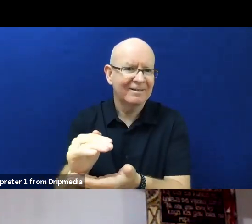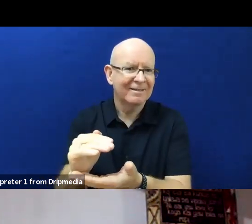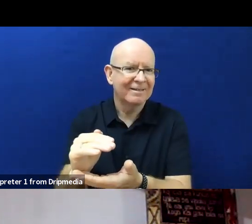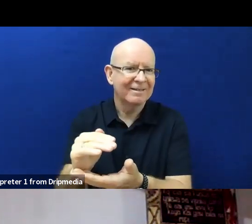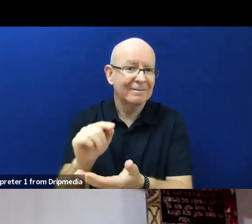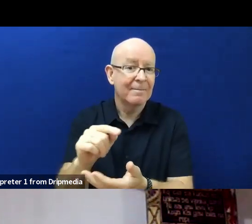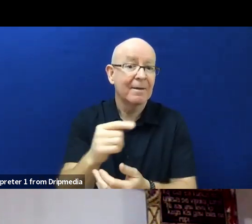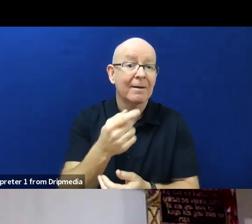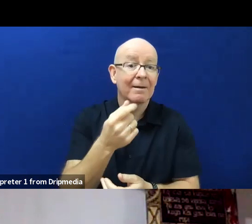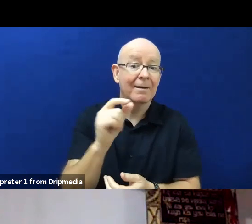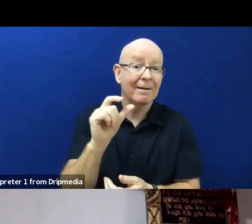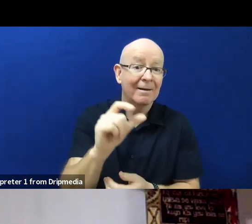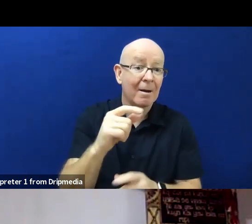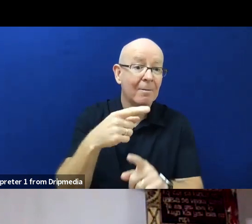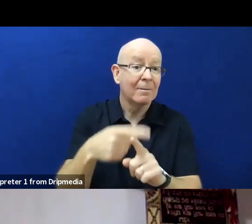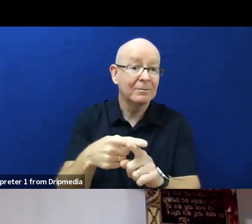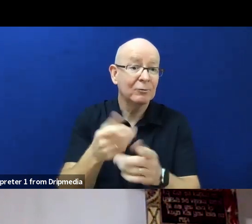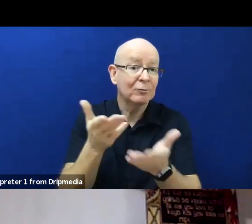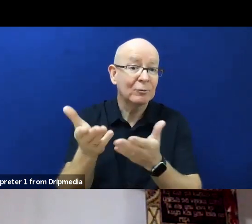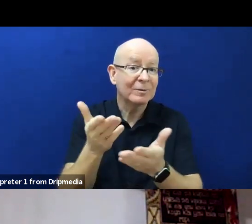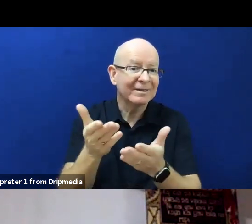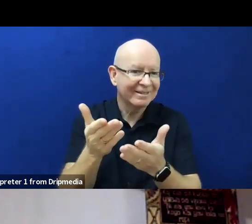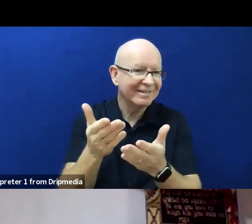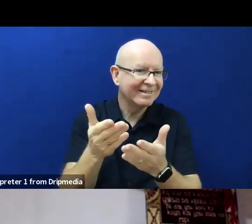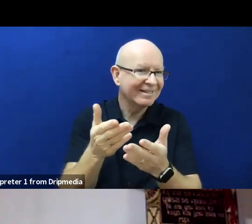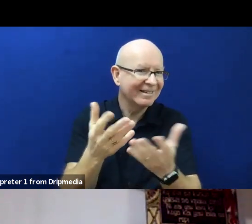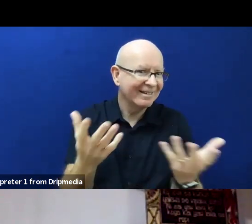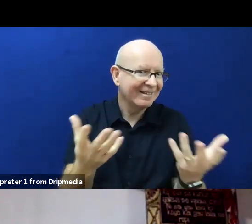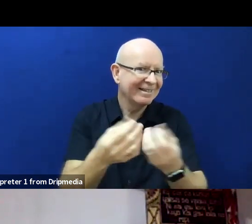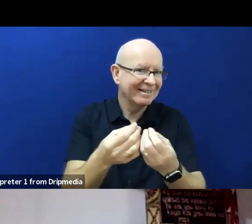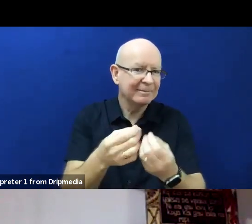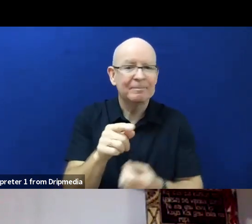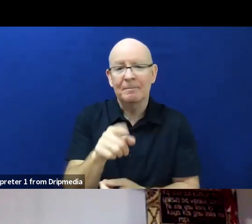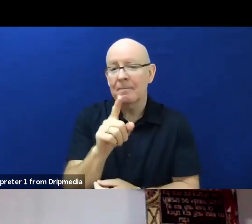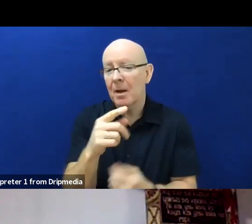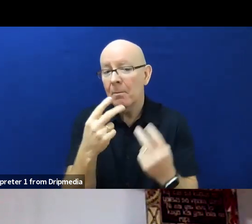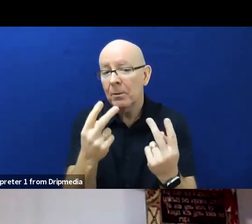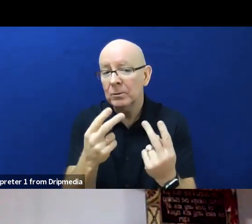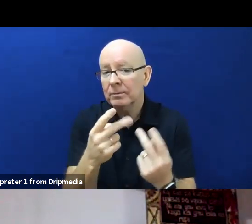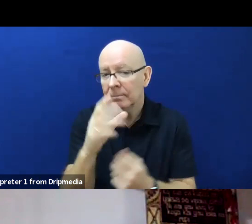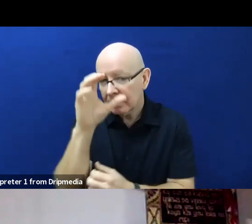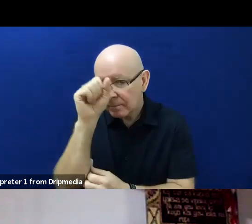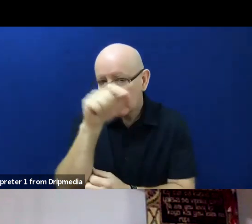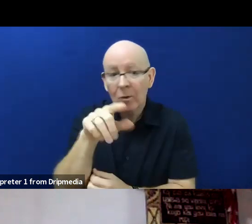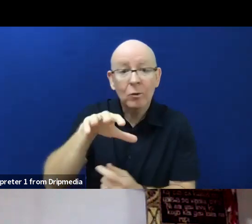very well is this issue of ensuring that on the continuum of person with disability and